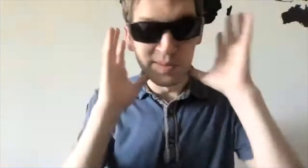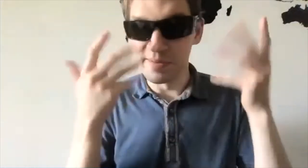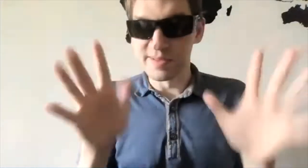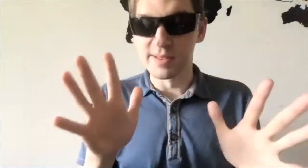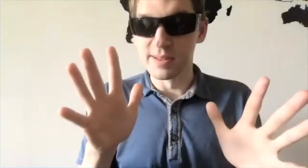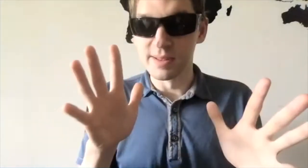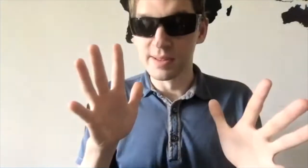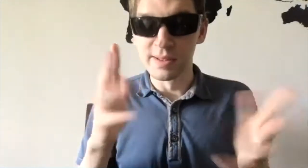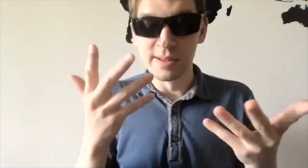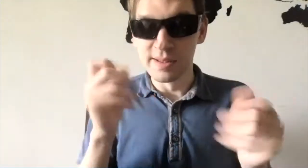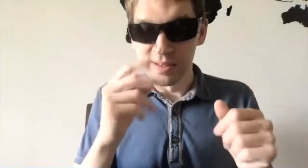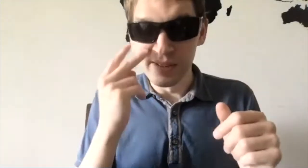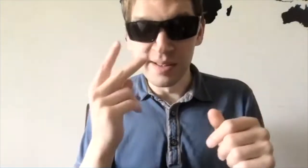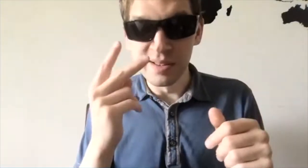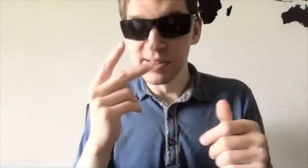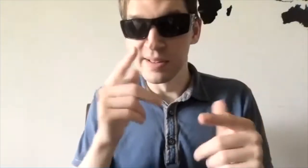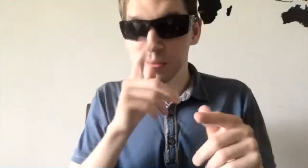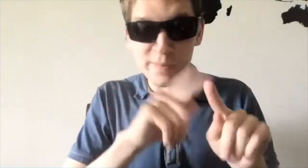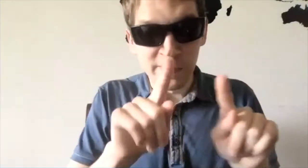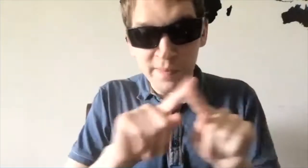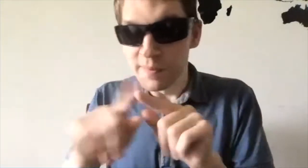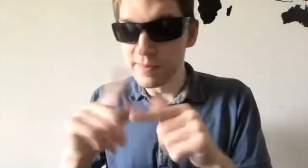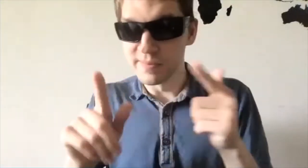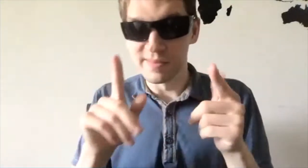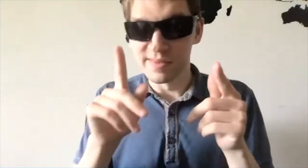Maybe something you're wearing, maybe your hair color,